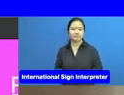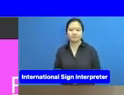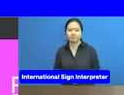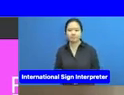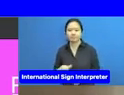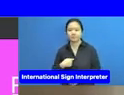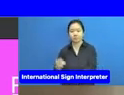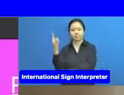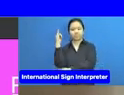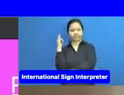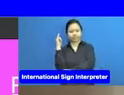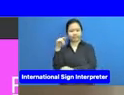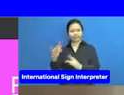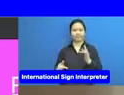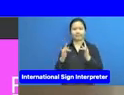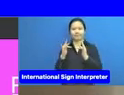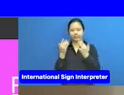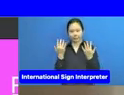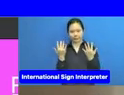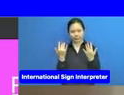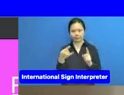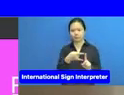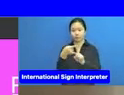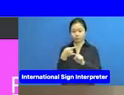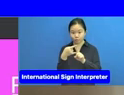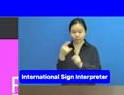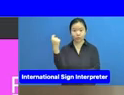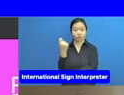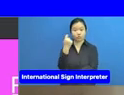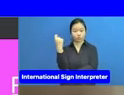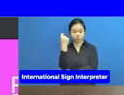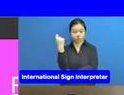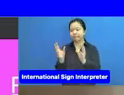We are now coming towards the end of the official launch event of Perform Europe.